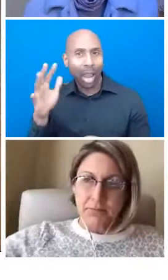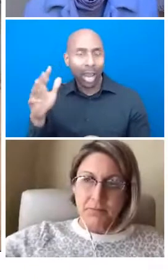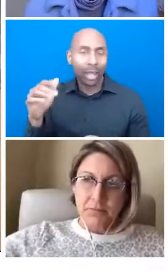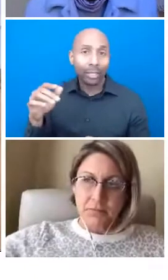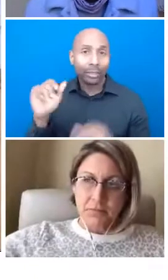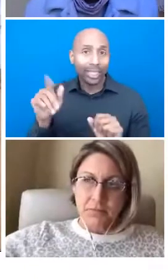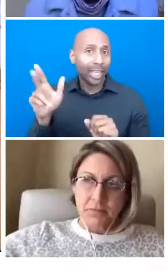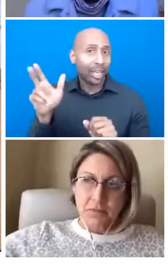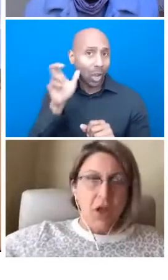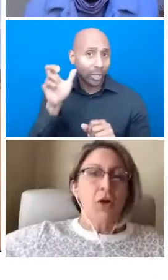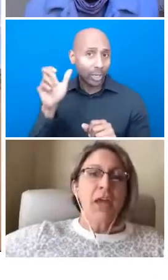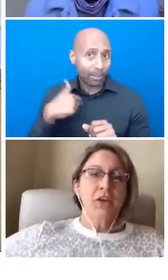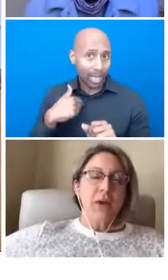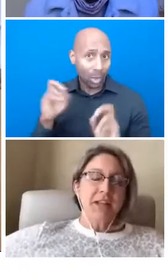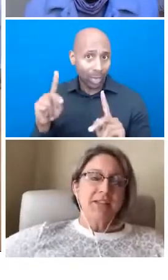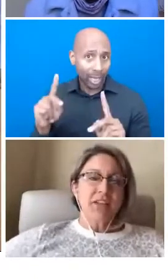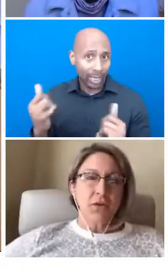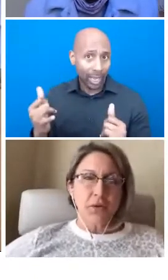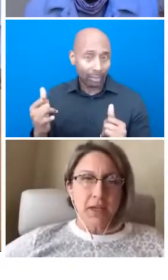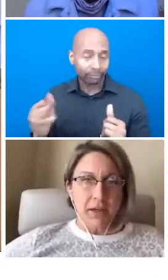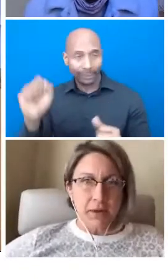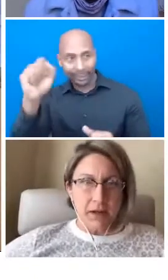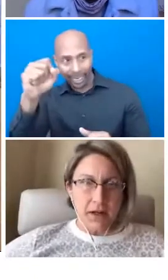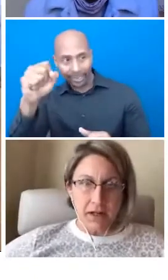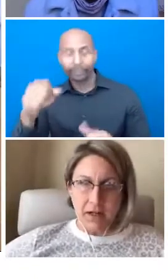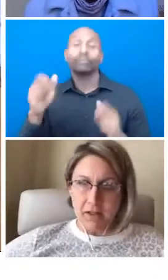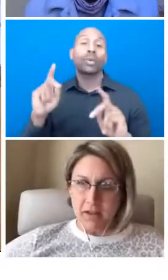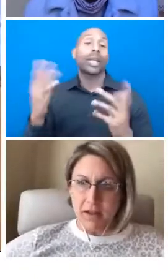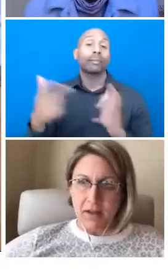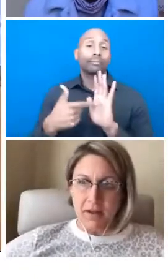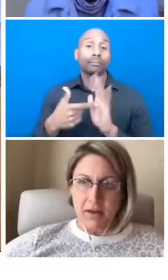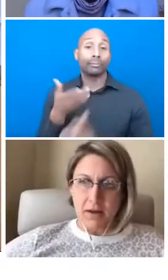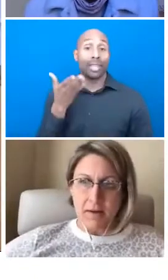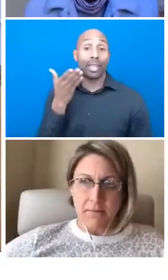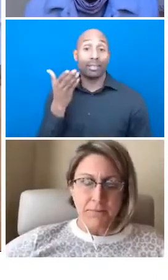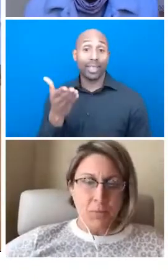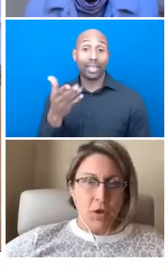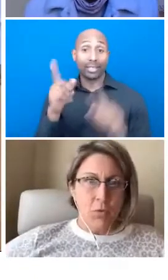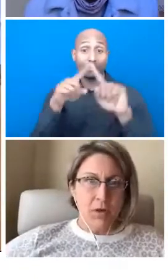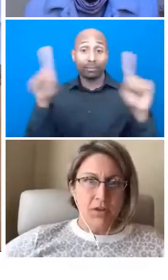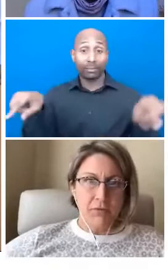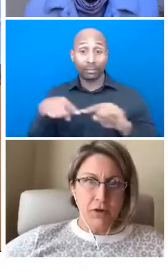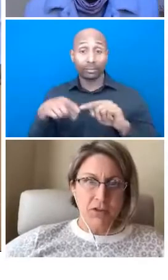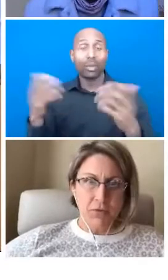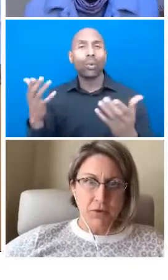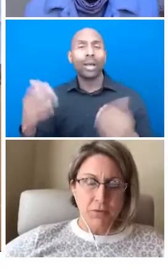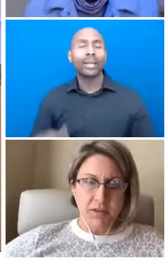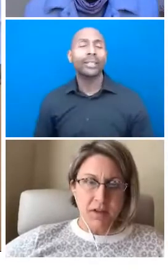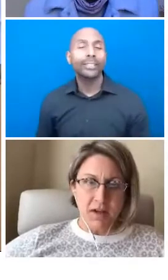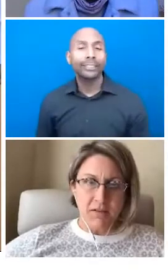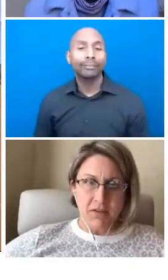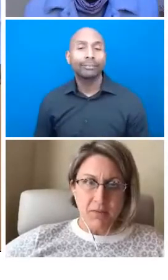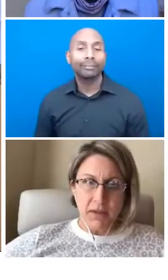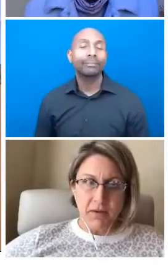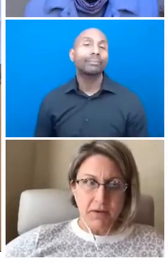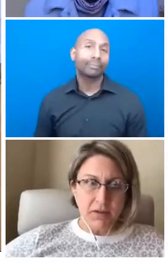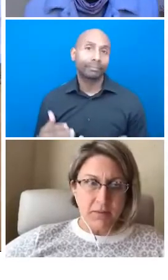Jeffrey: Yes. Kim: Great. So here we are in one of the first rooms of the Peale.